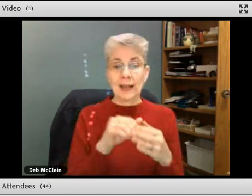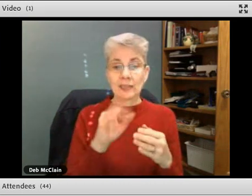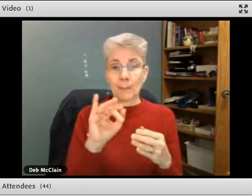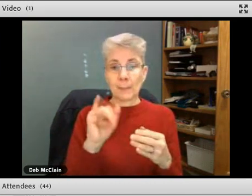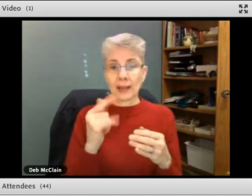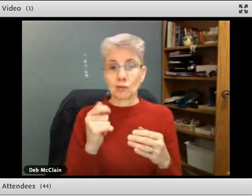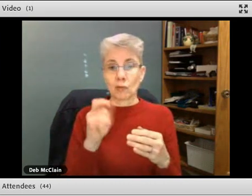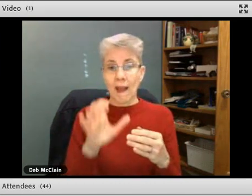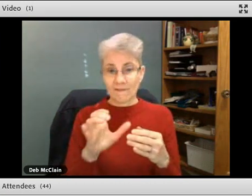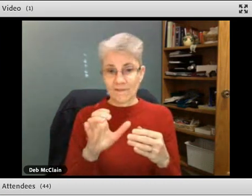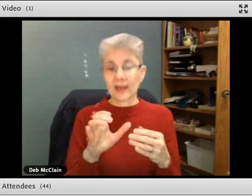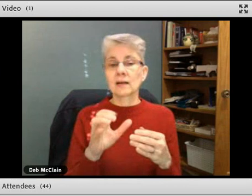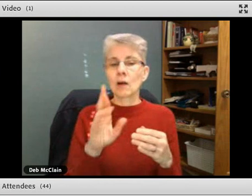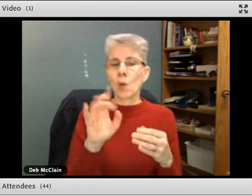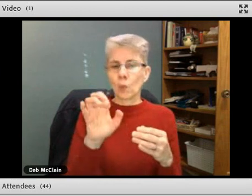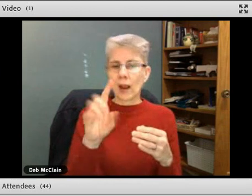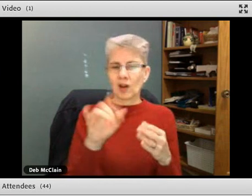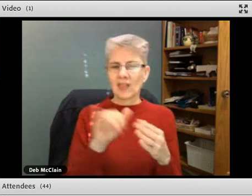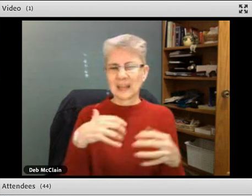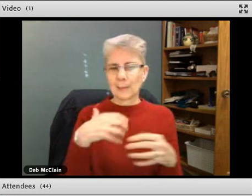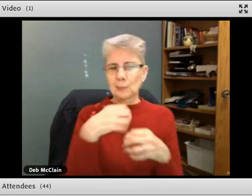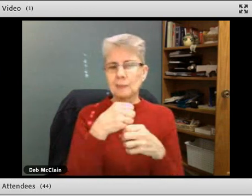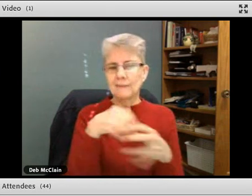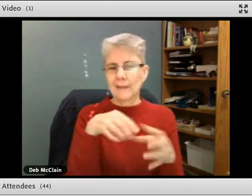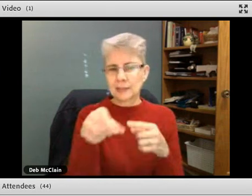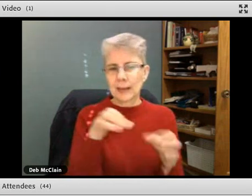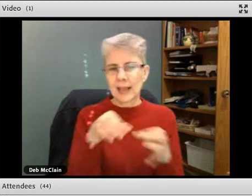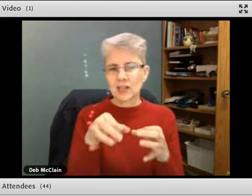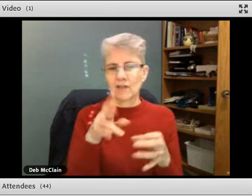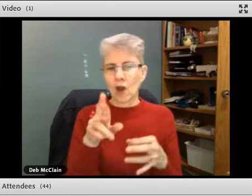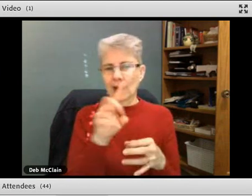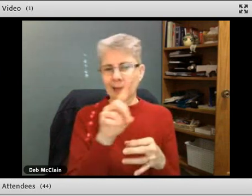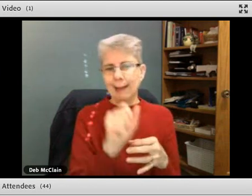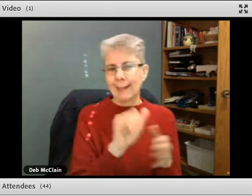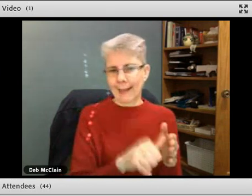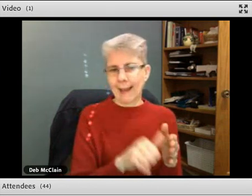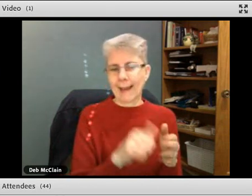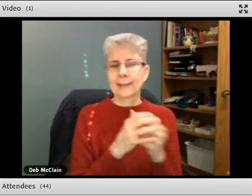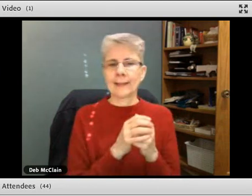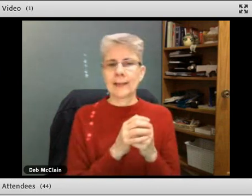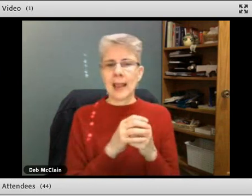It was created -- developed by the same group of people,